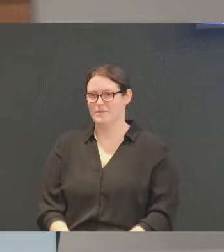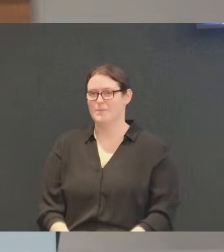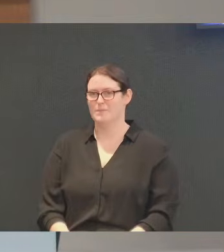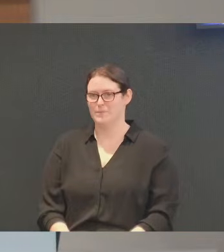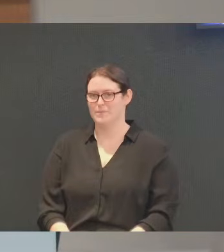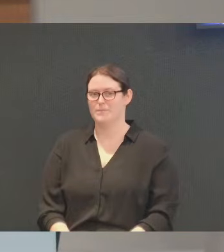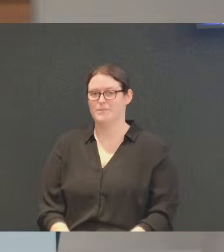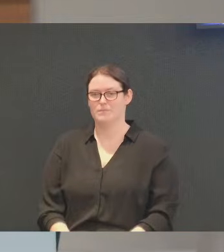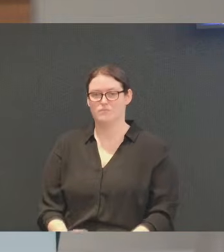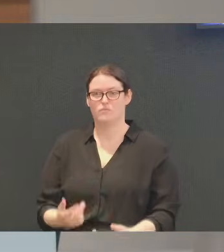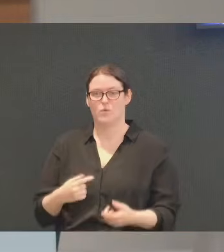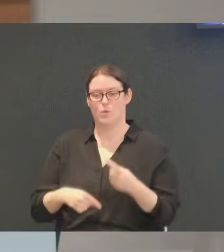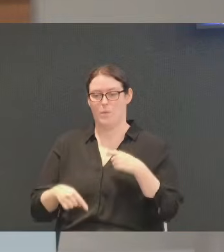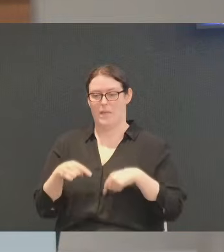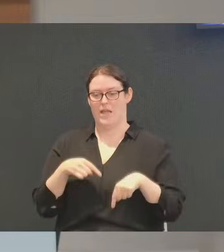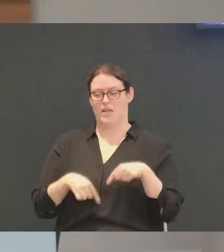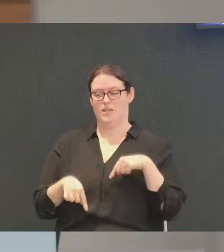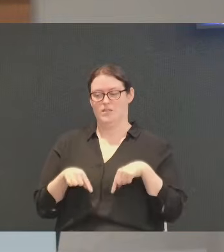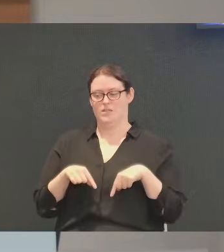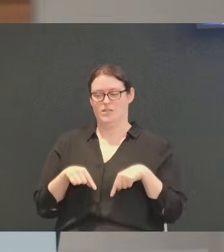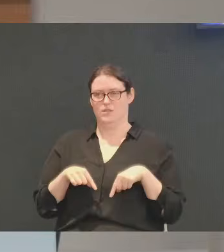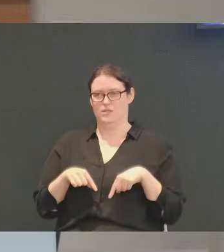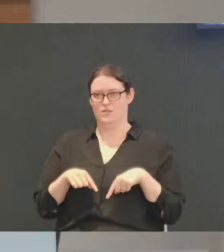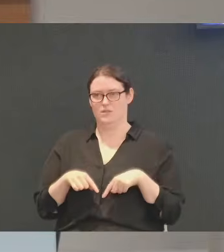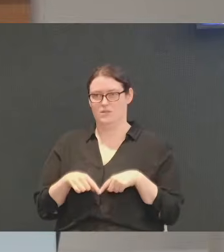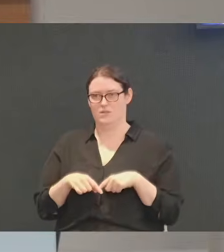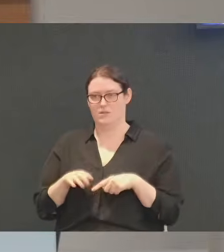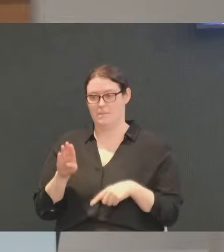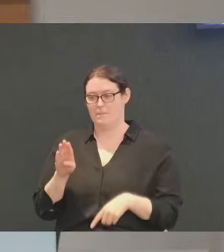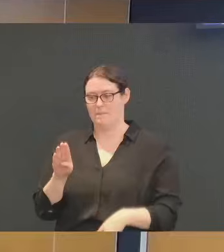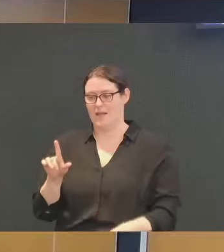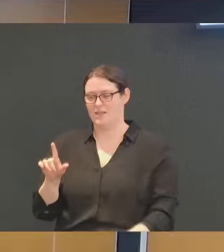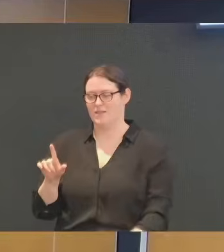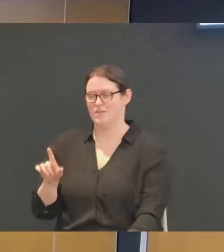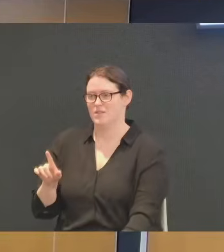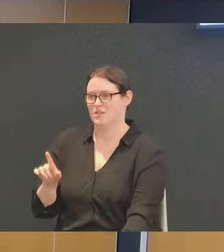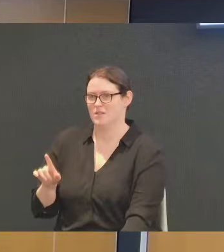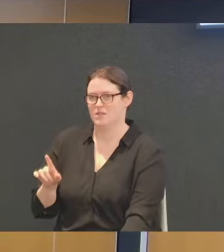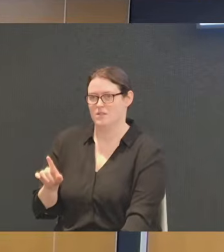We'll just go back to our bi leaves. do you want to go through the by leaves? Yeah,